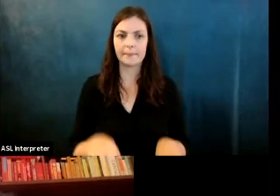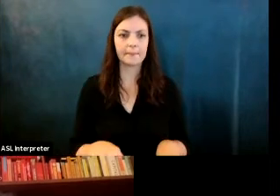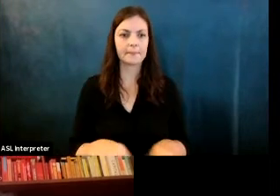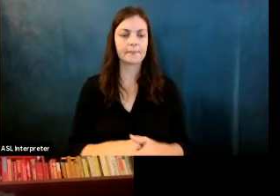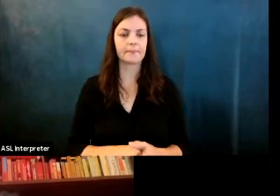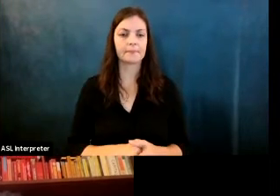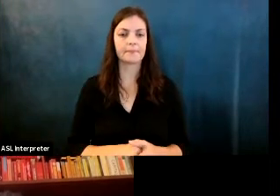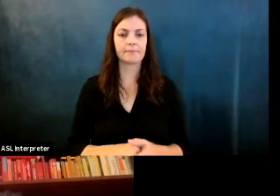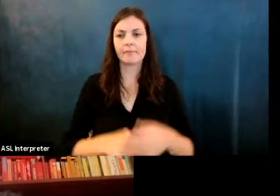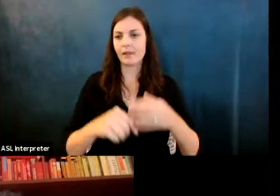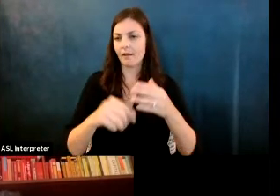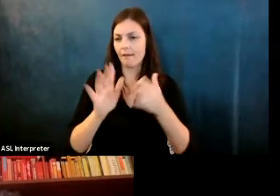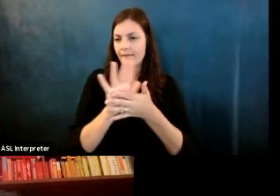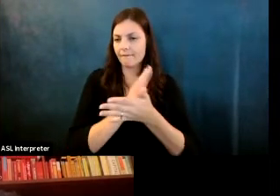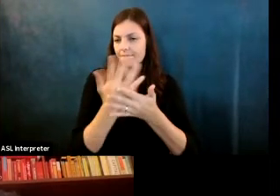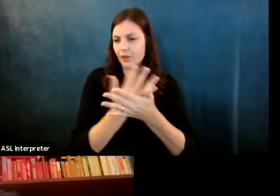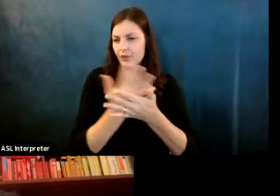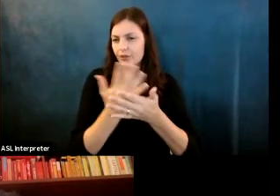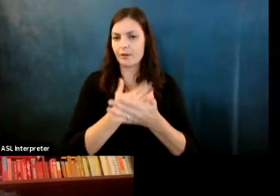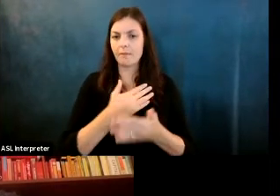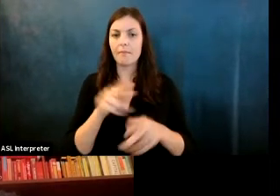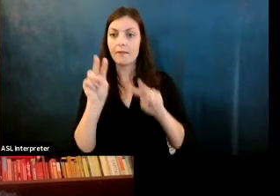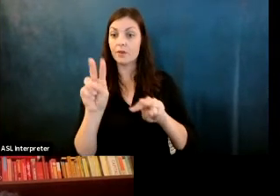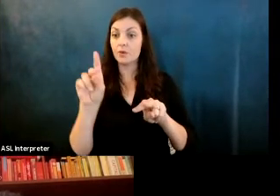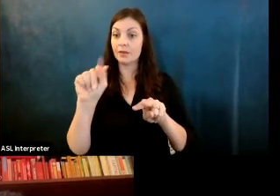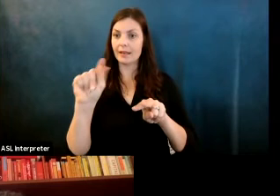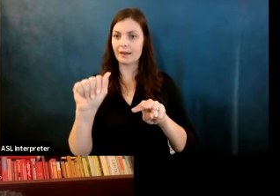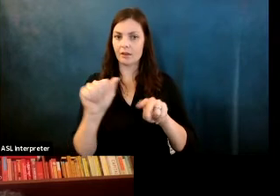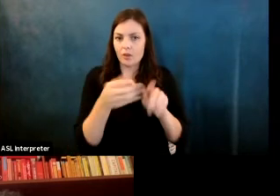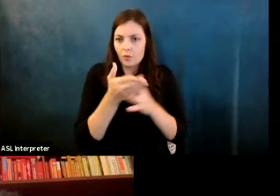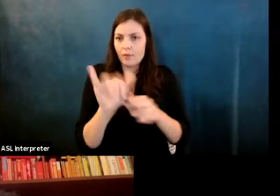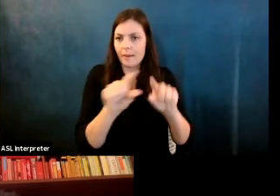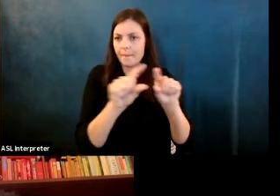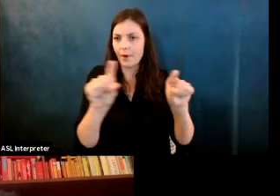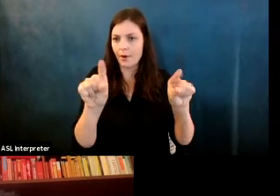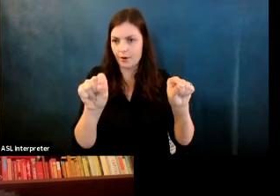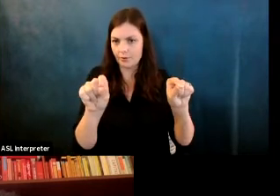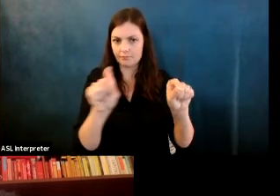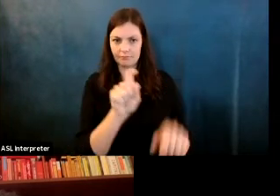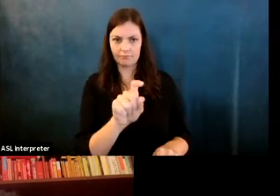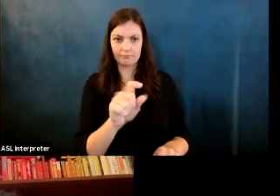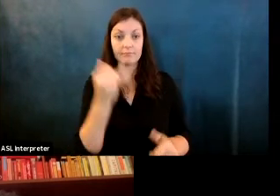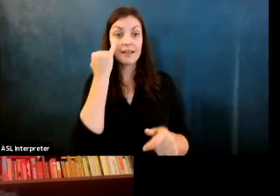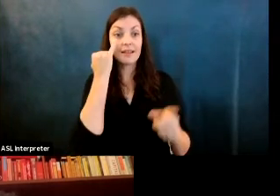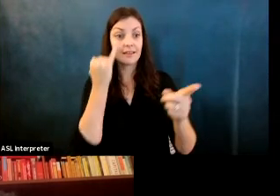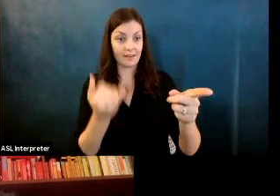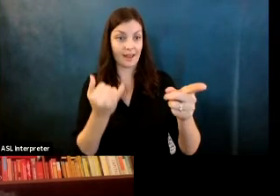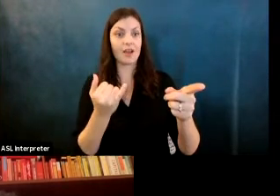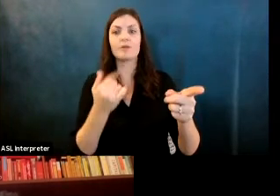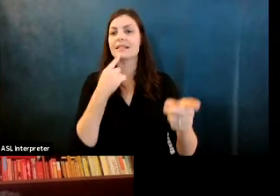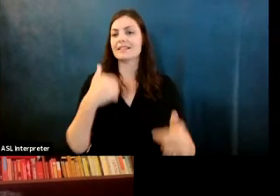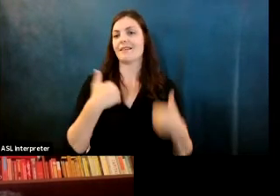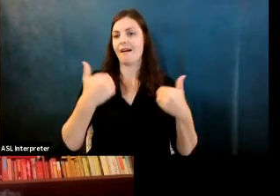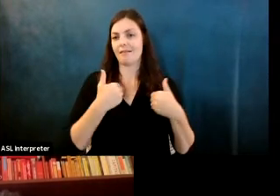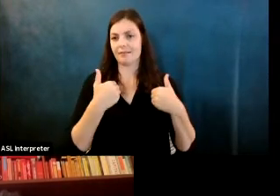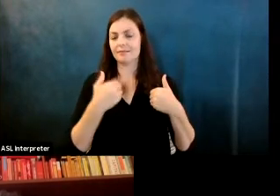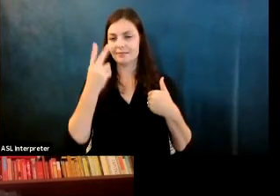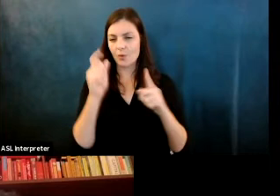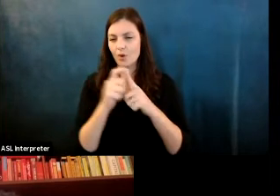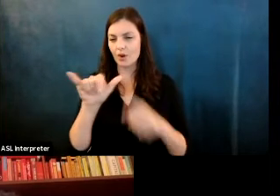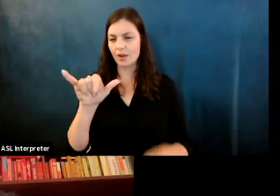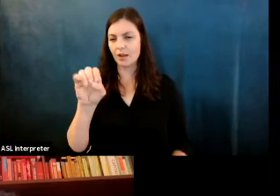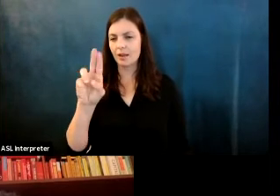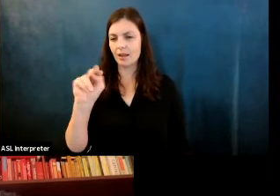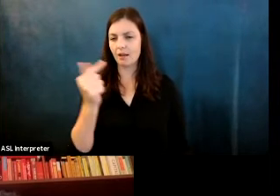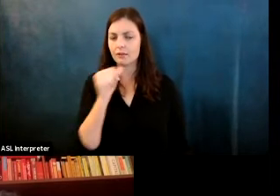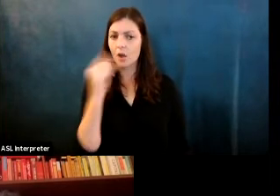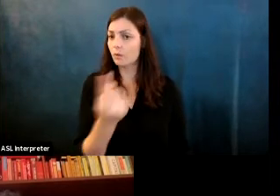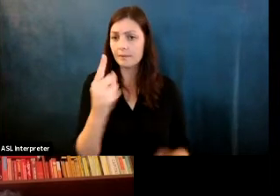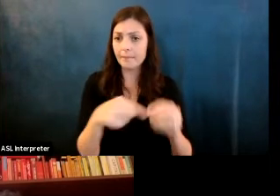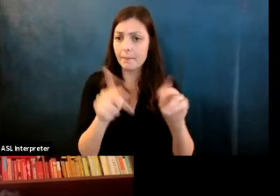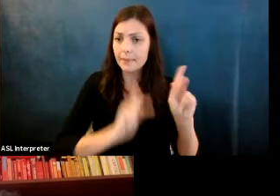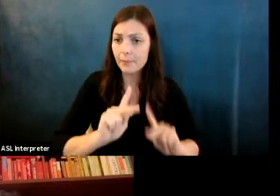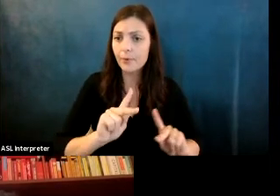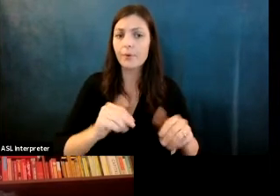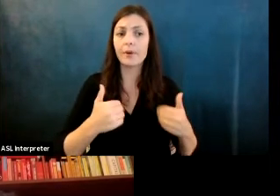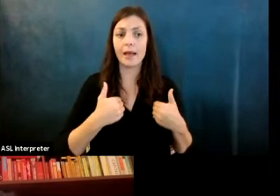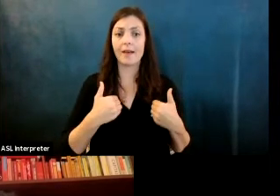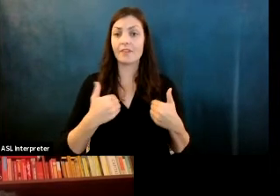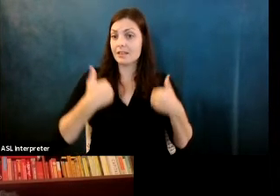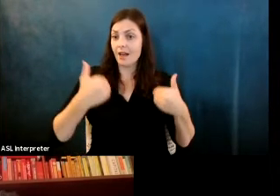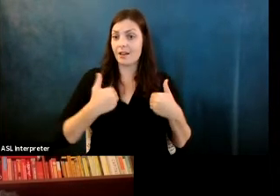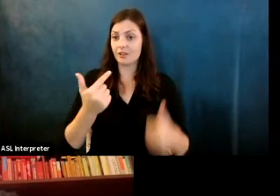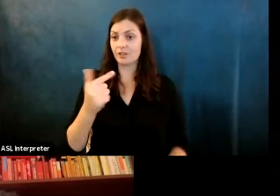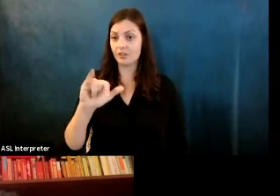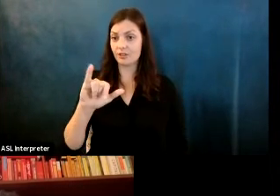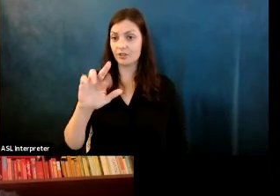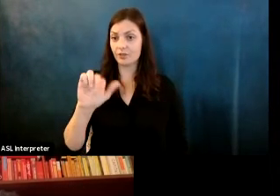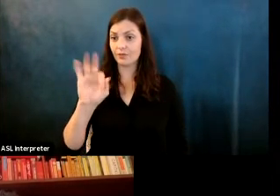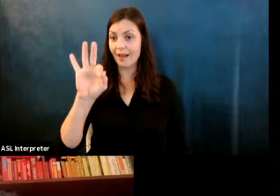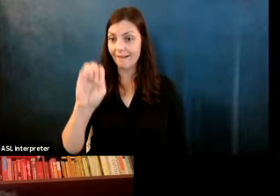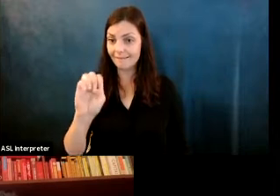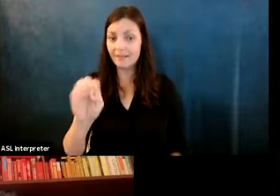Fernanda Viegas: It filters my view of the data set by that bar now, so you can see here at the very top now it's filtering by young and you can see that this is not only about people right, I have a young giraffe here, and I also have young people okay.